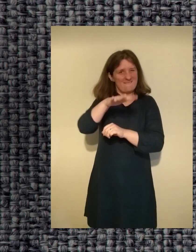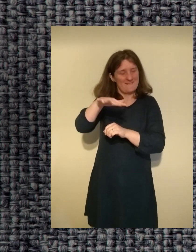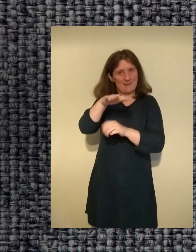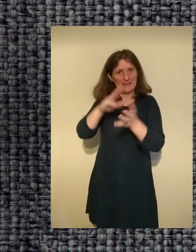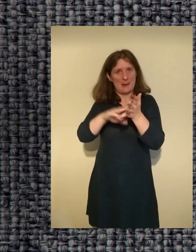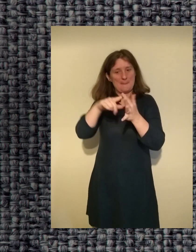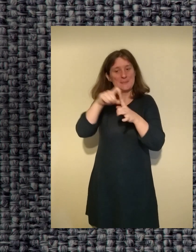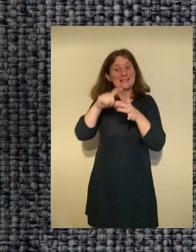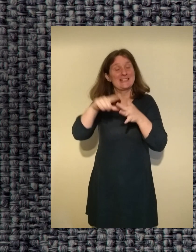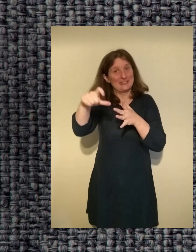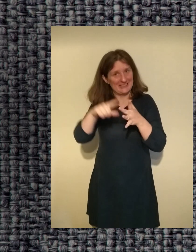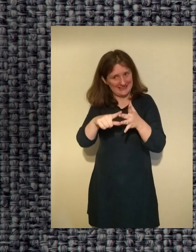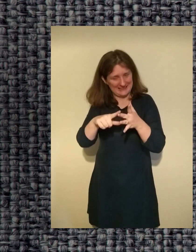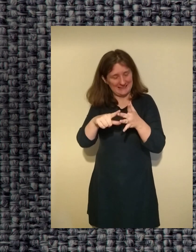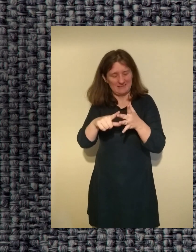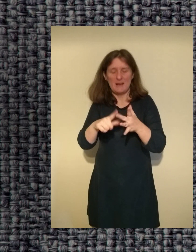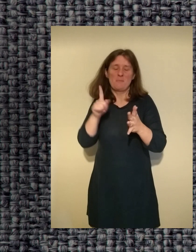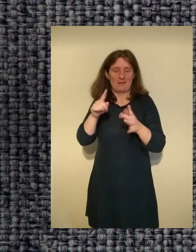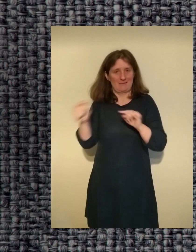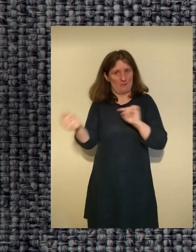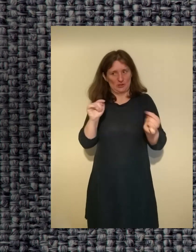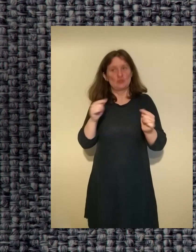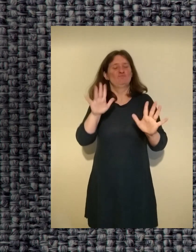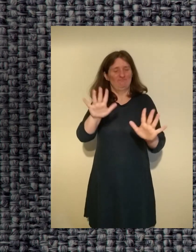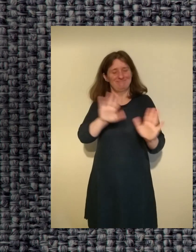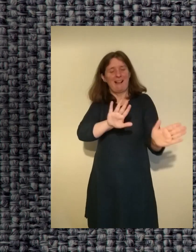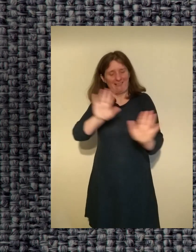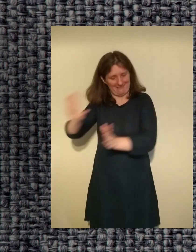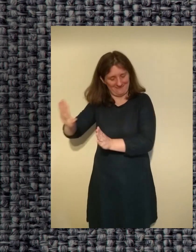need not concern us now.